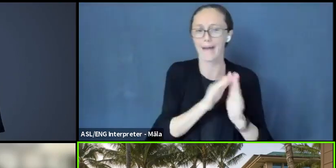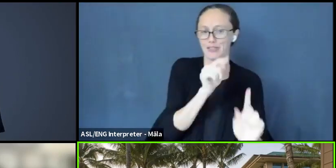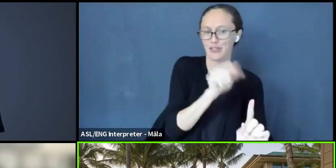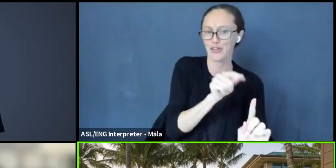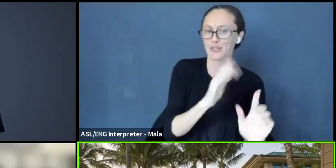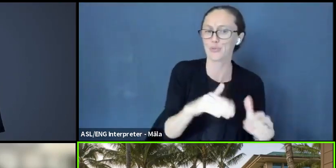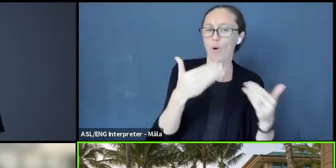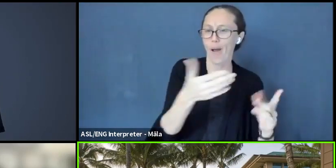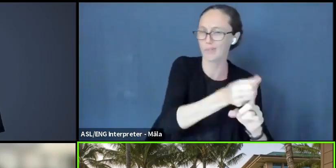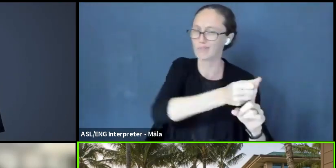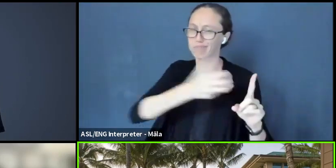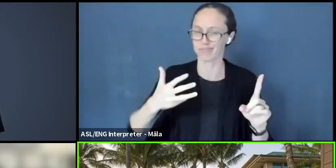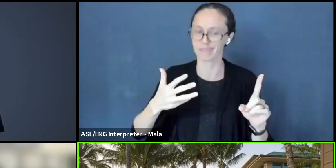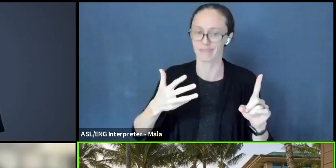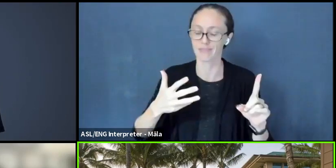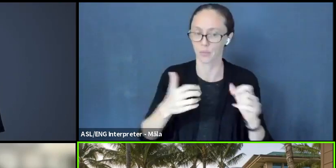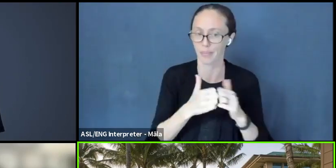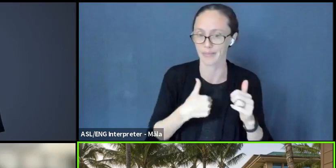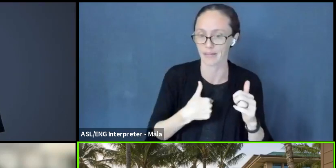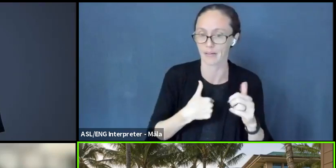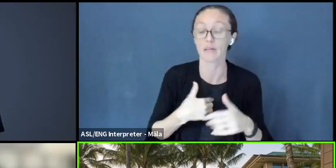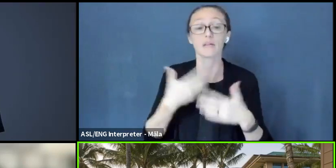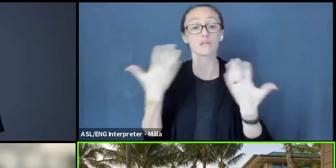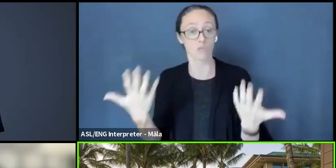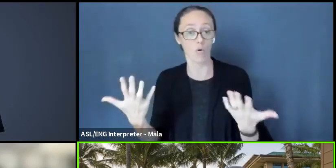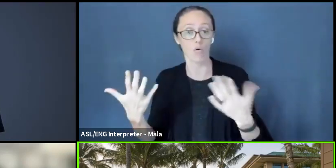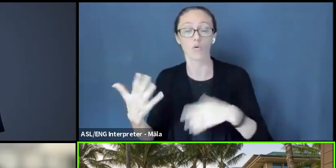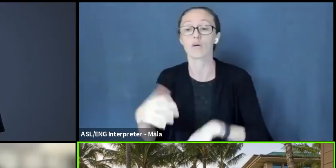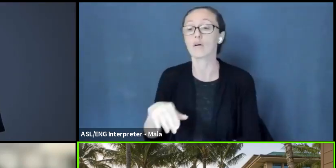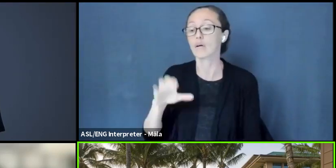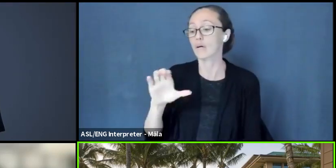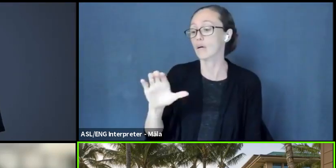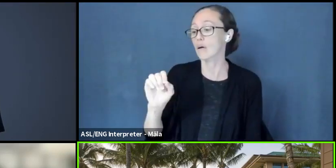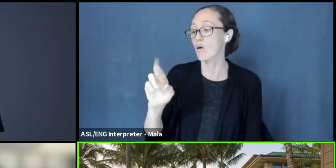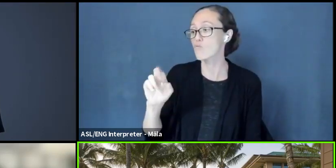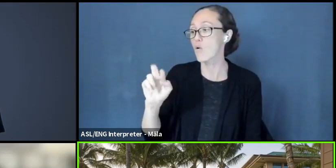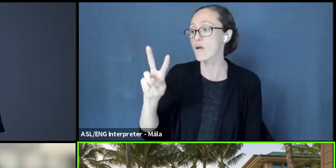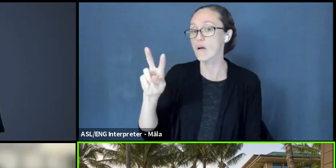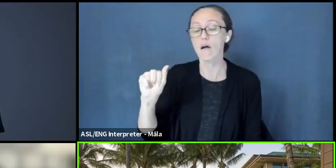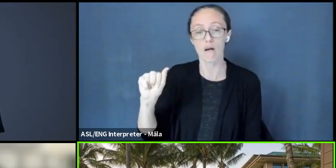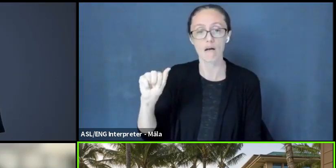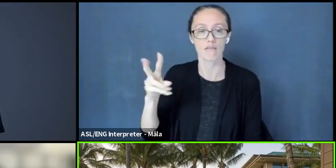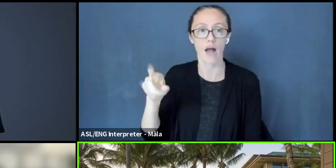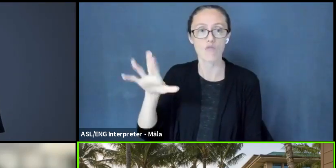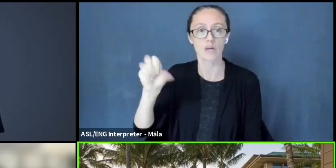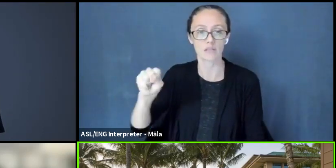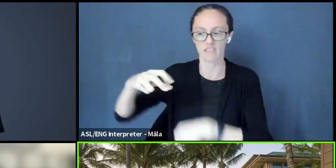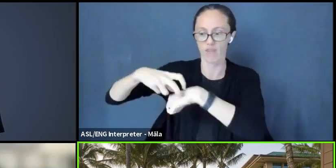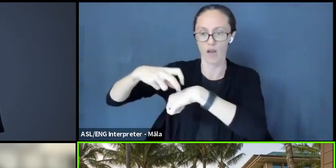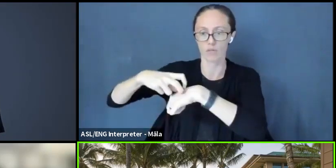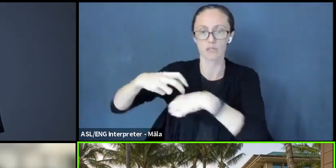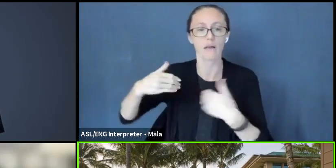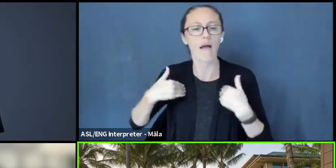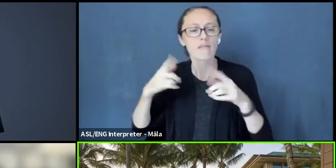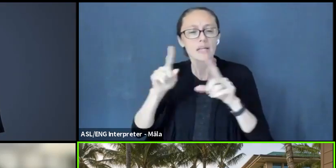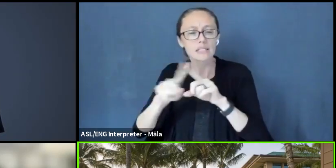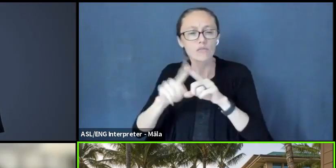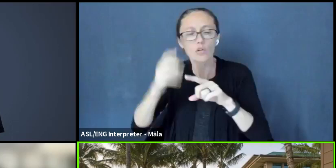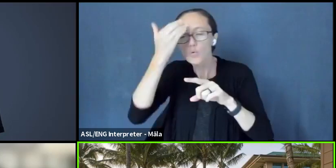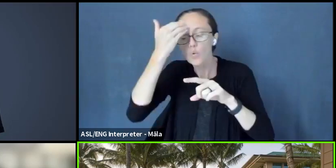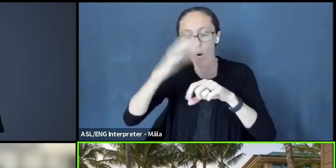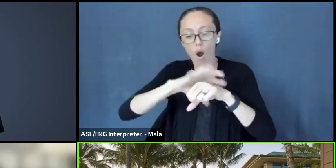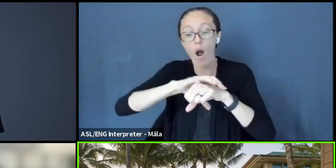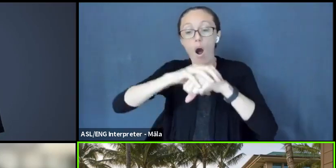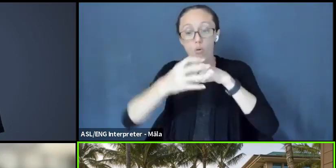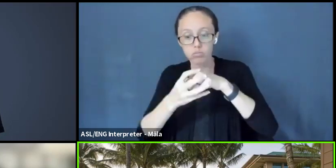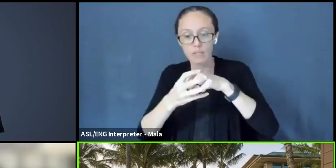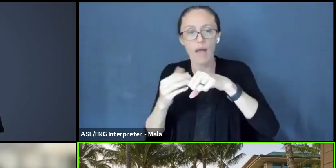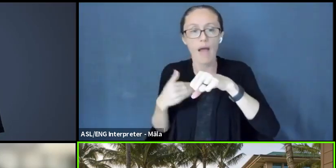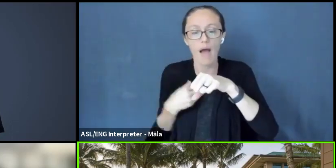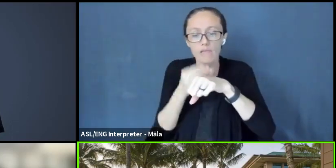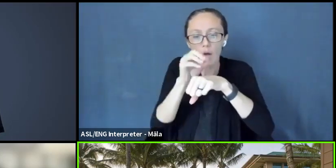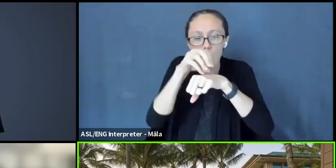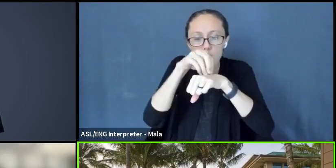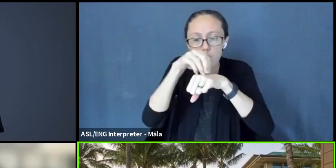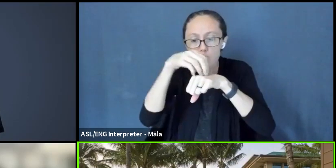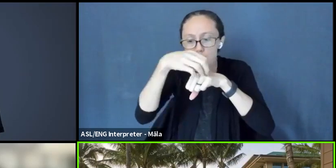Coronavirus has like many viruses has proteins on the surface and that is the spike proteins